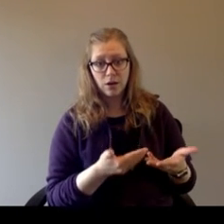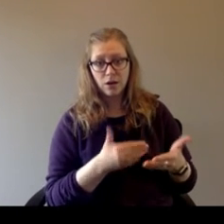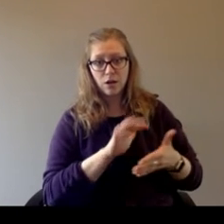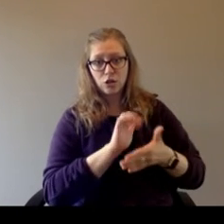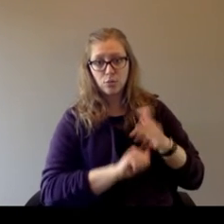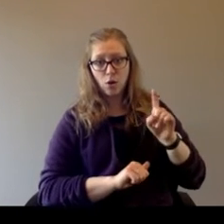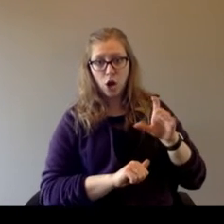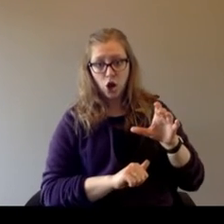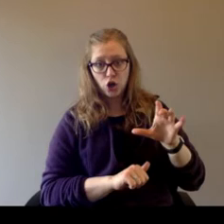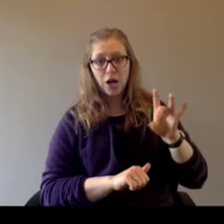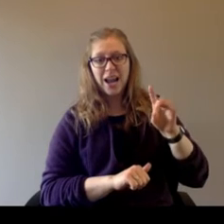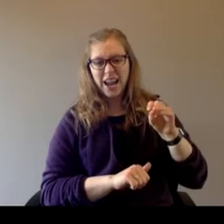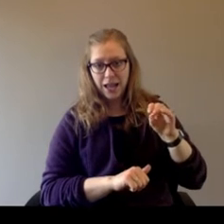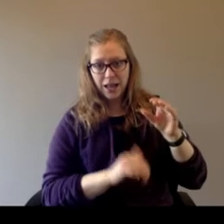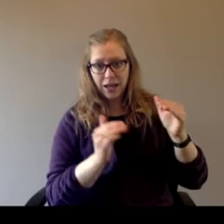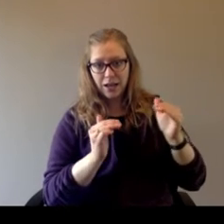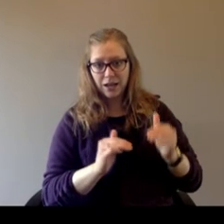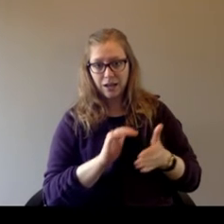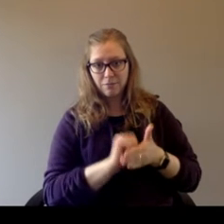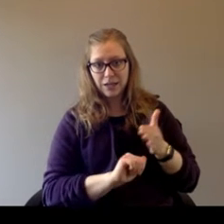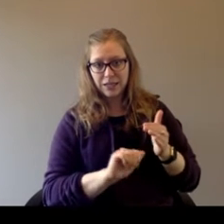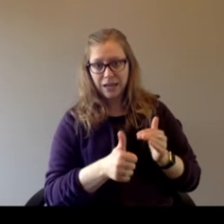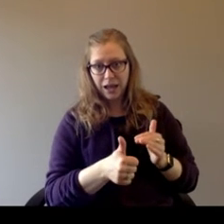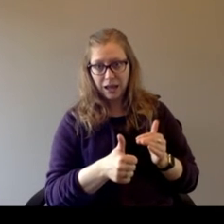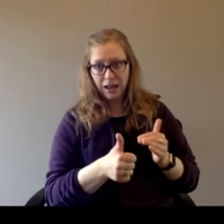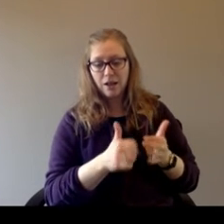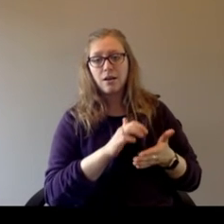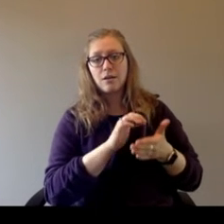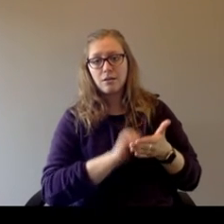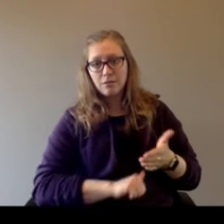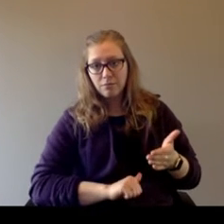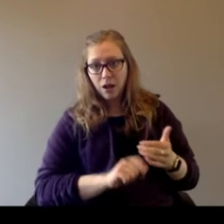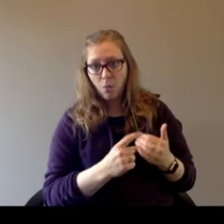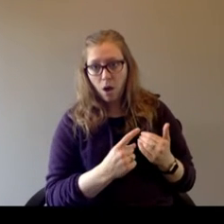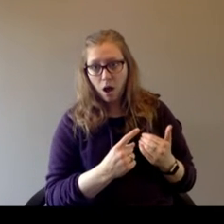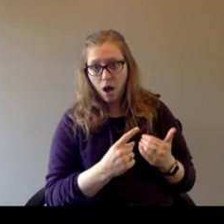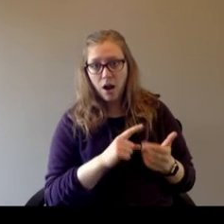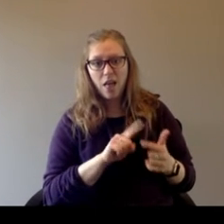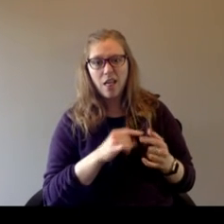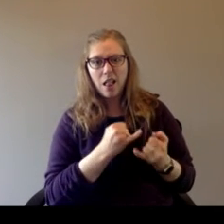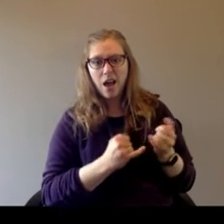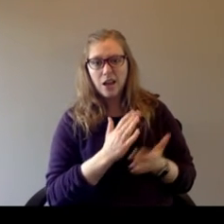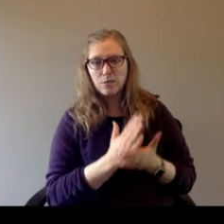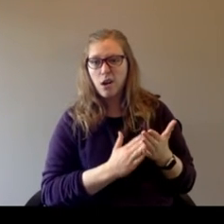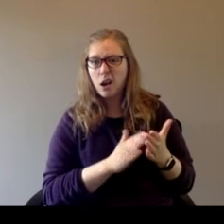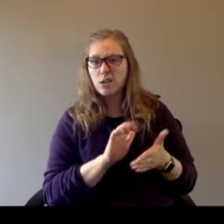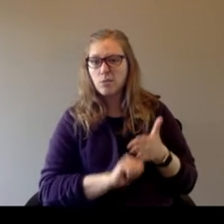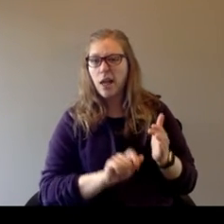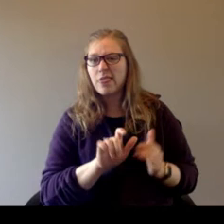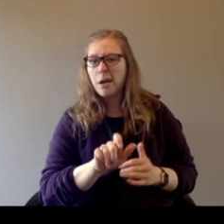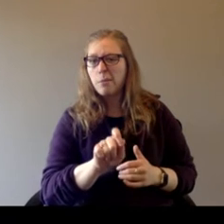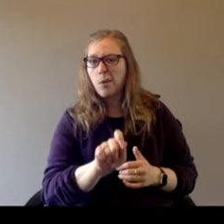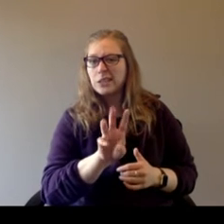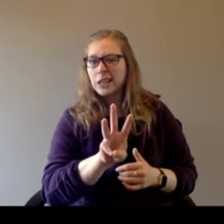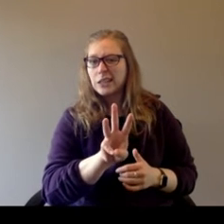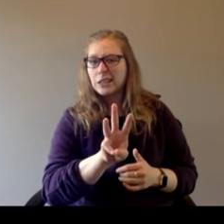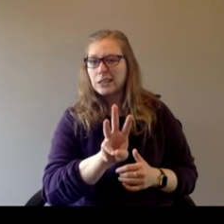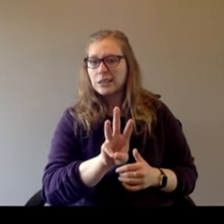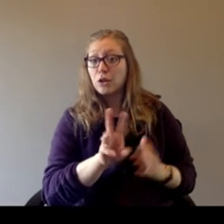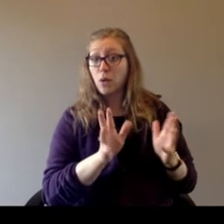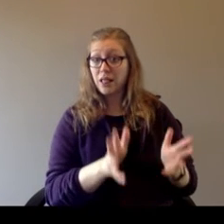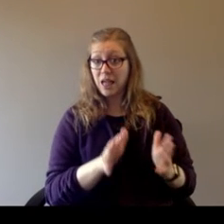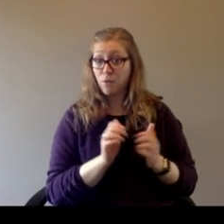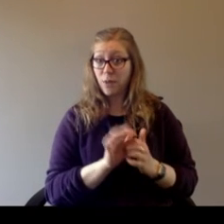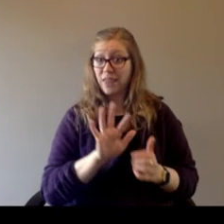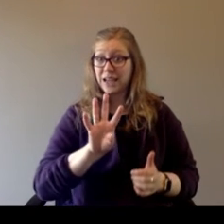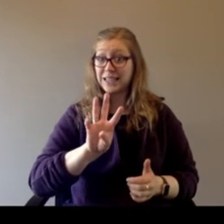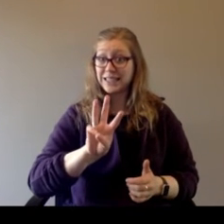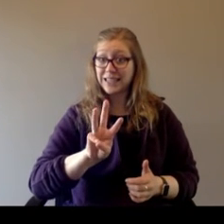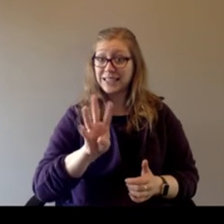Subtract 1, that gives me 69. And then the last bit I'm going to subtract the .6 and that's going to give me 68.4